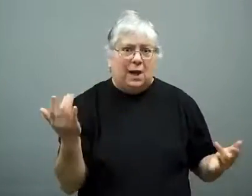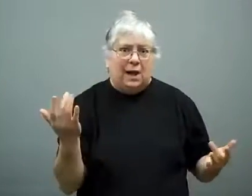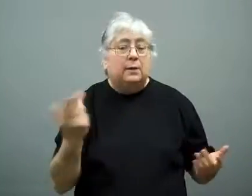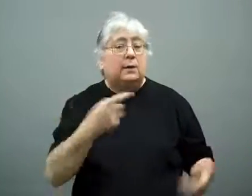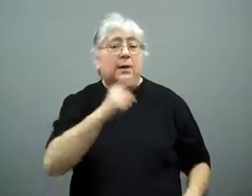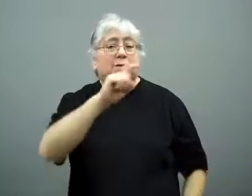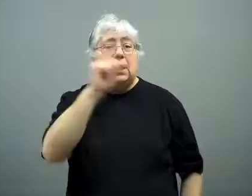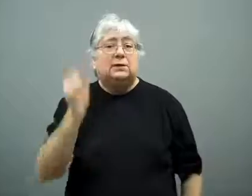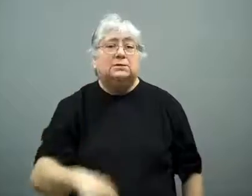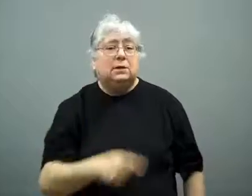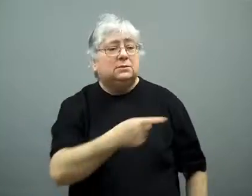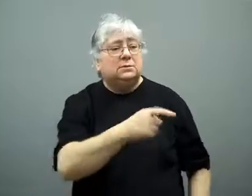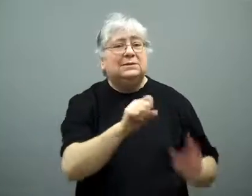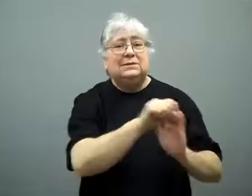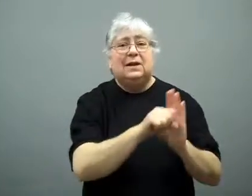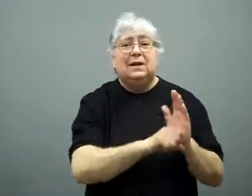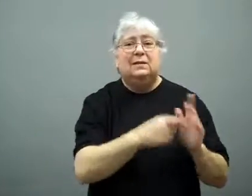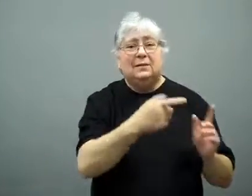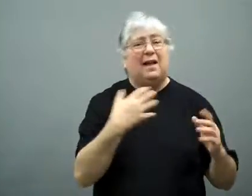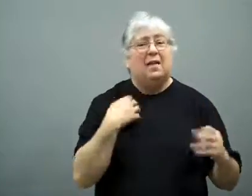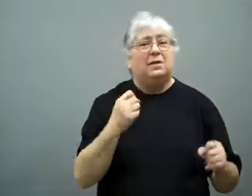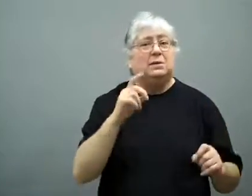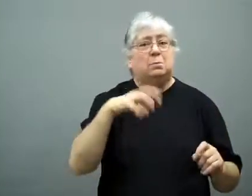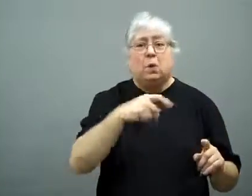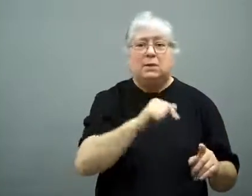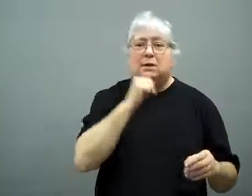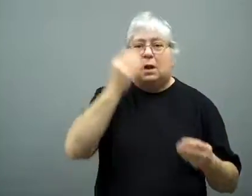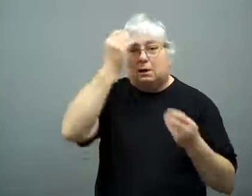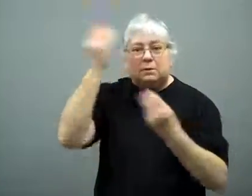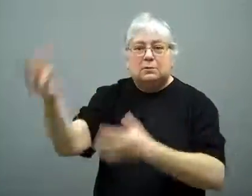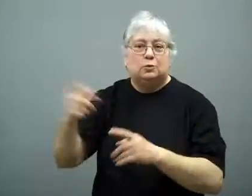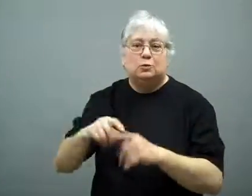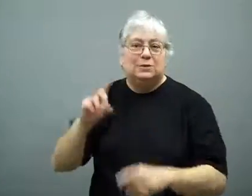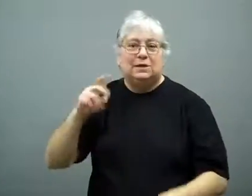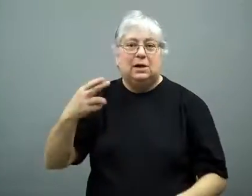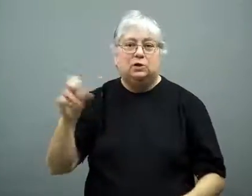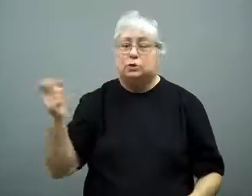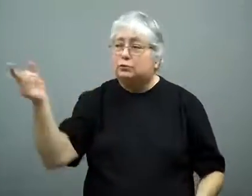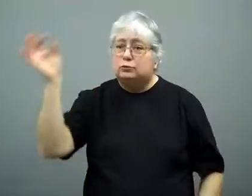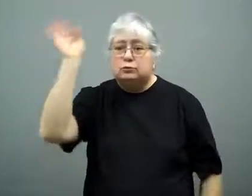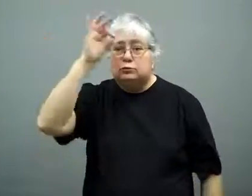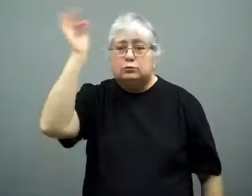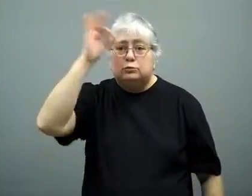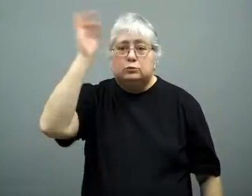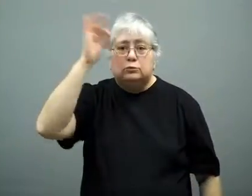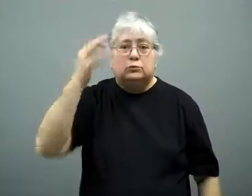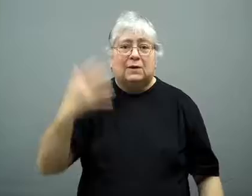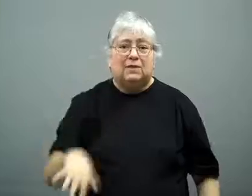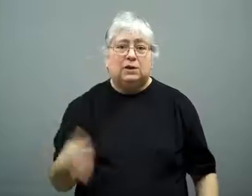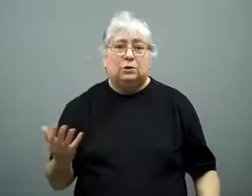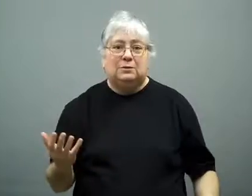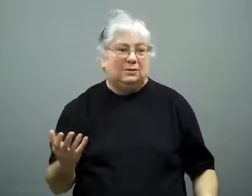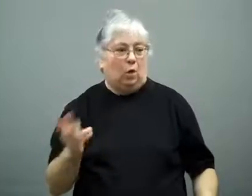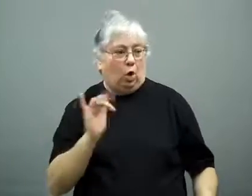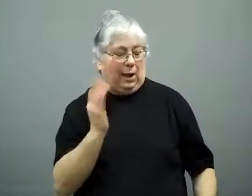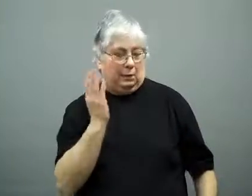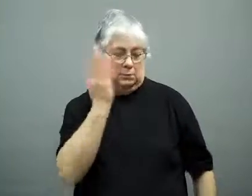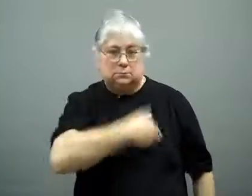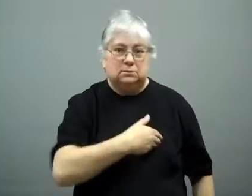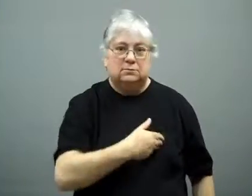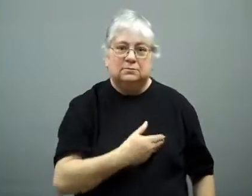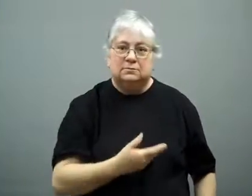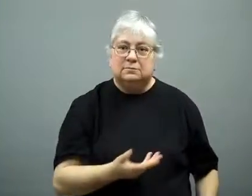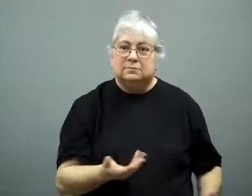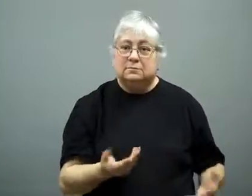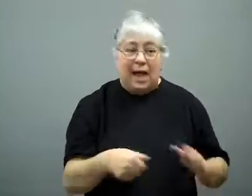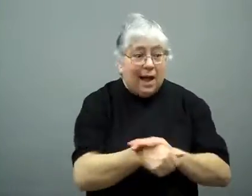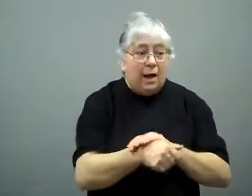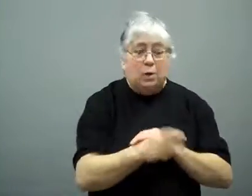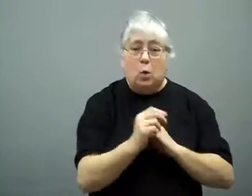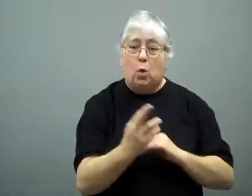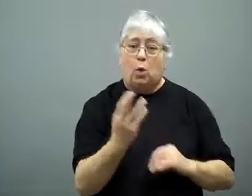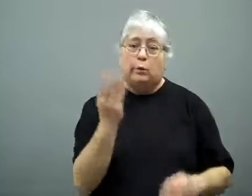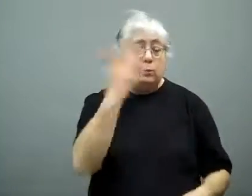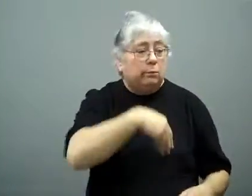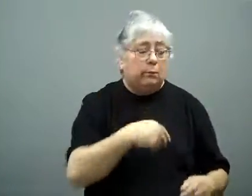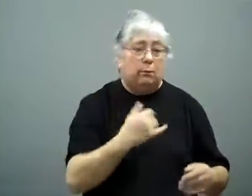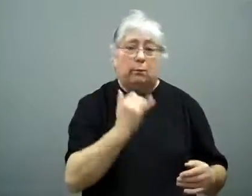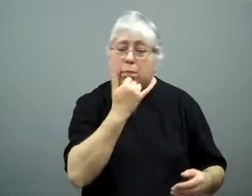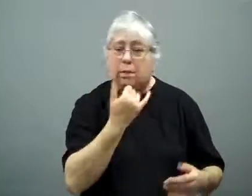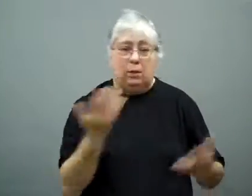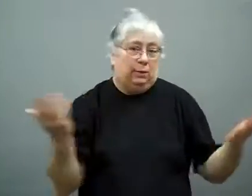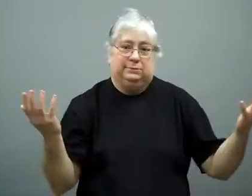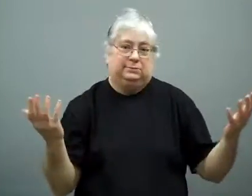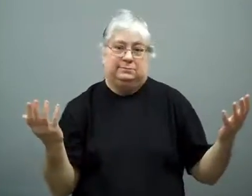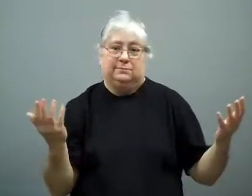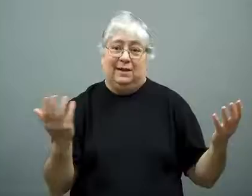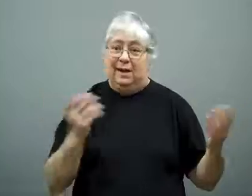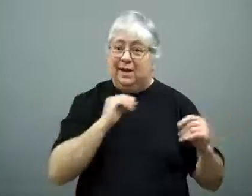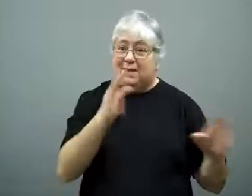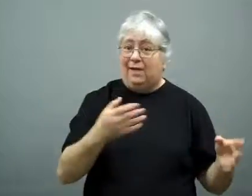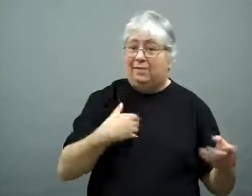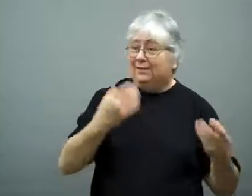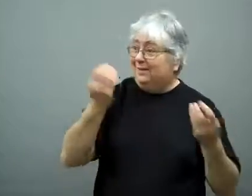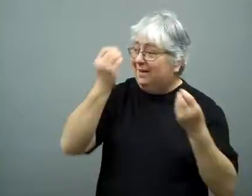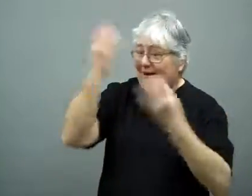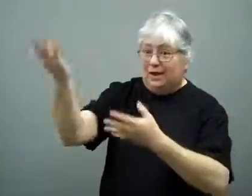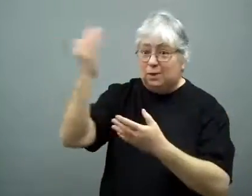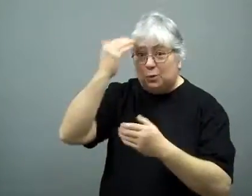Actually, the Texas Health Department never notified DHS, so it had no idea.